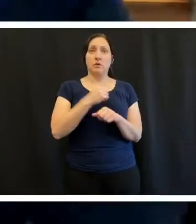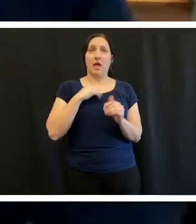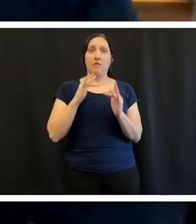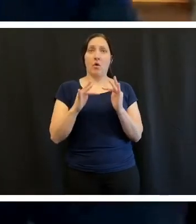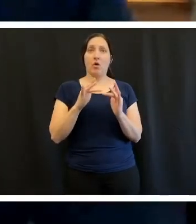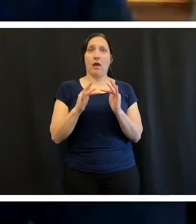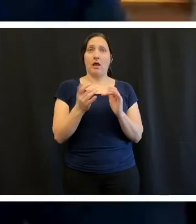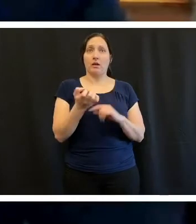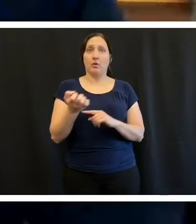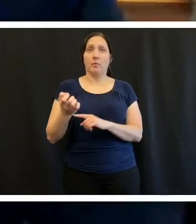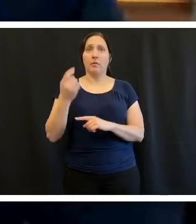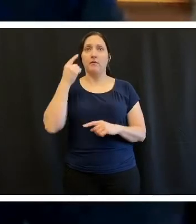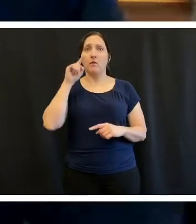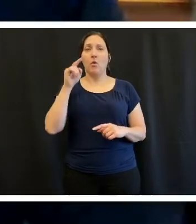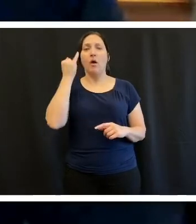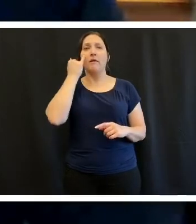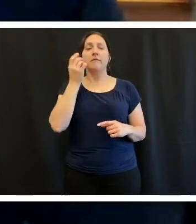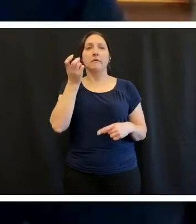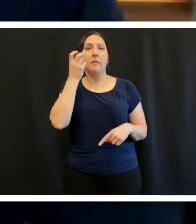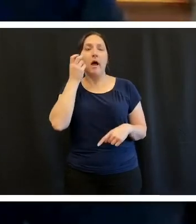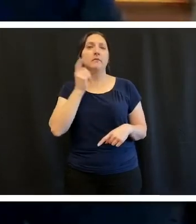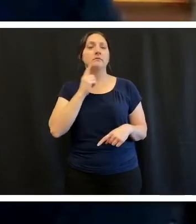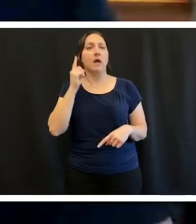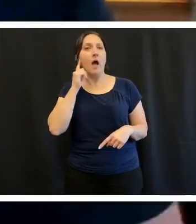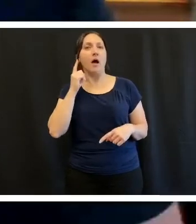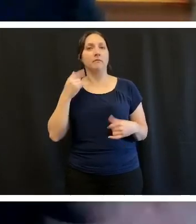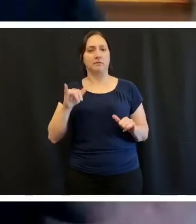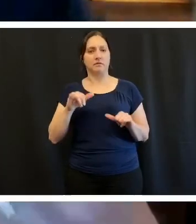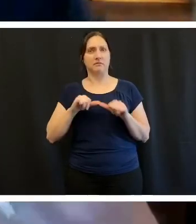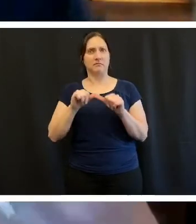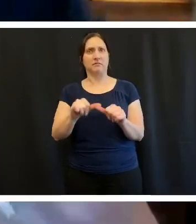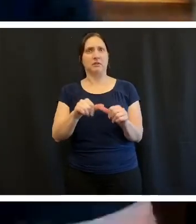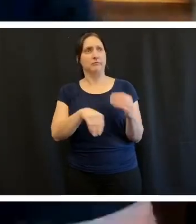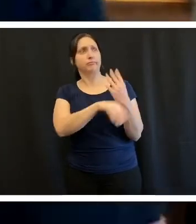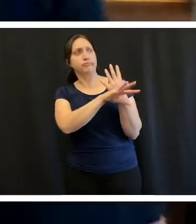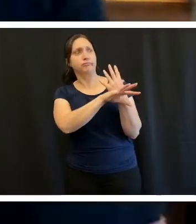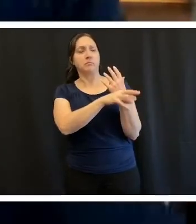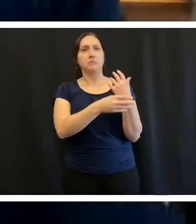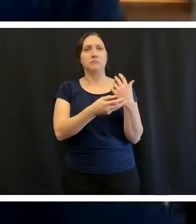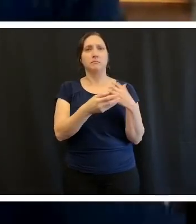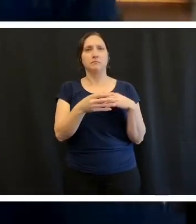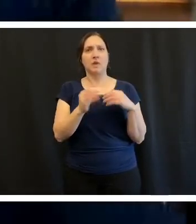that might be blind or deaf to be able to continue to socialize using the technology